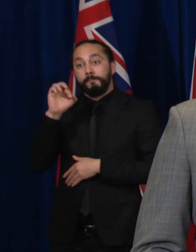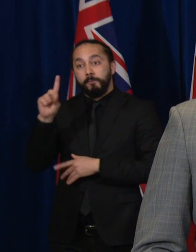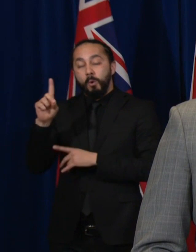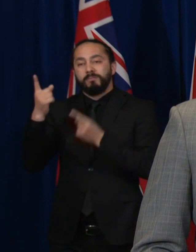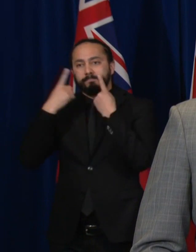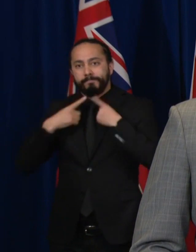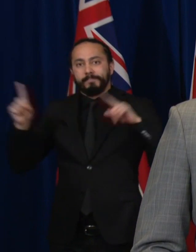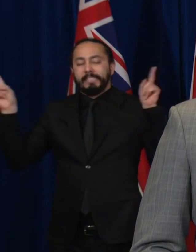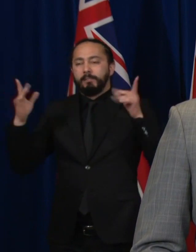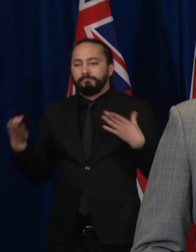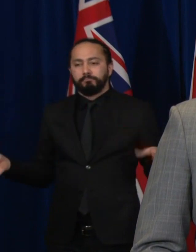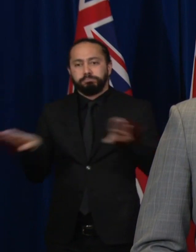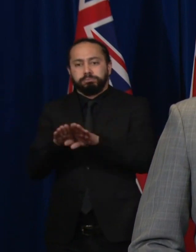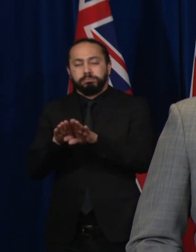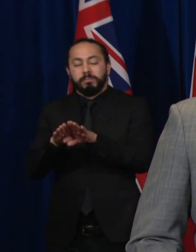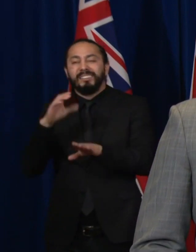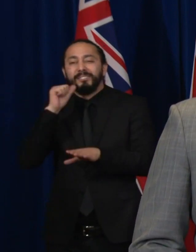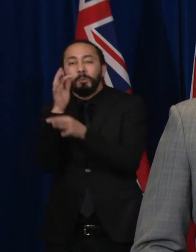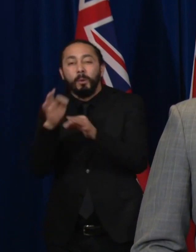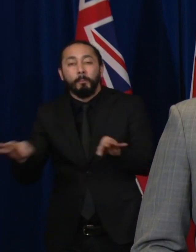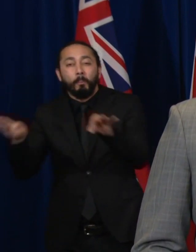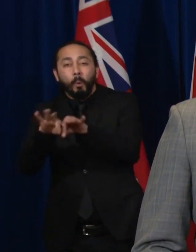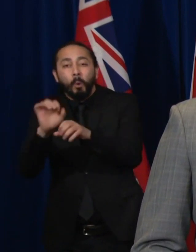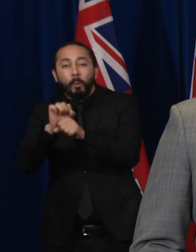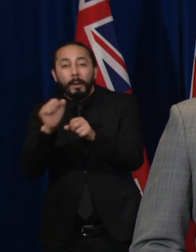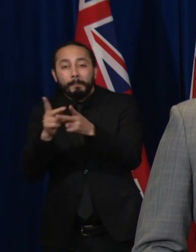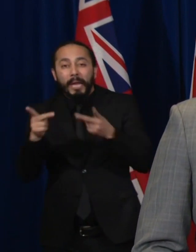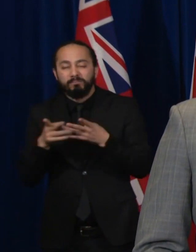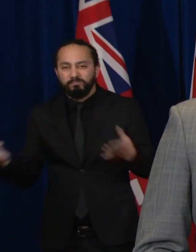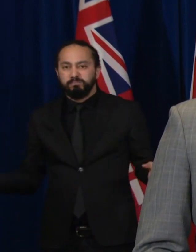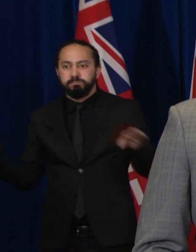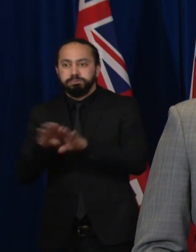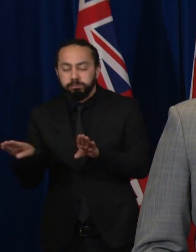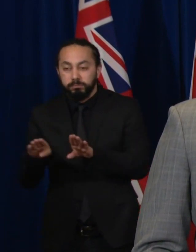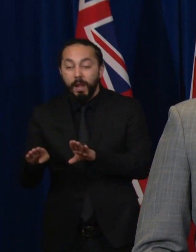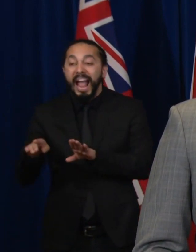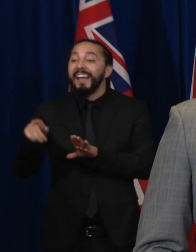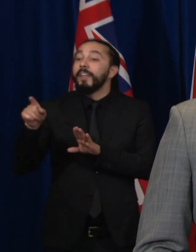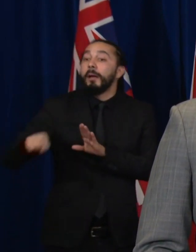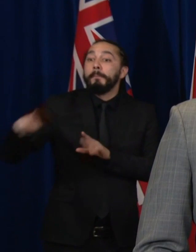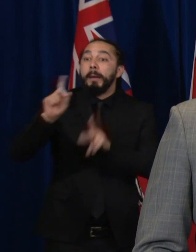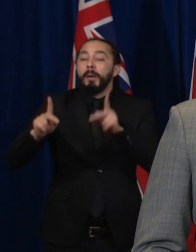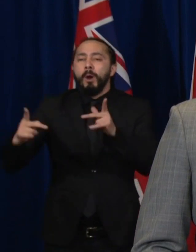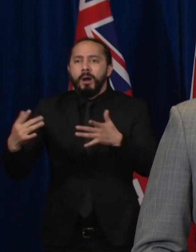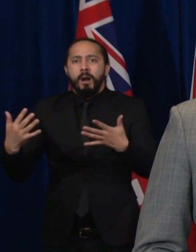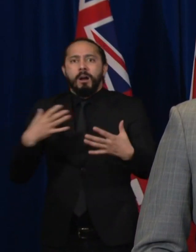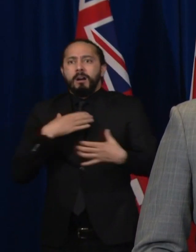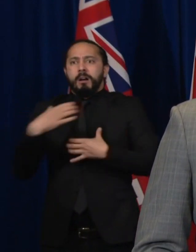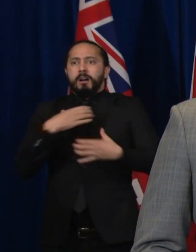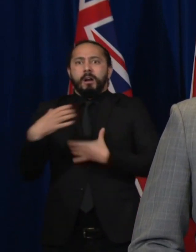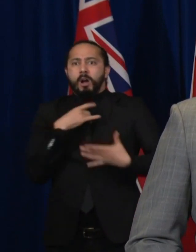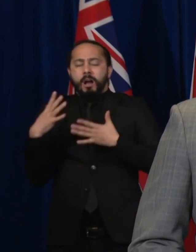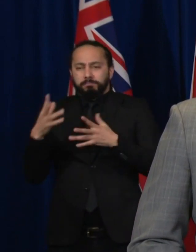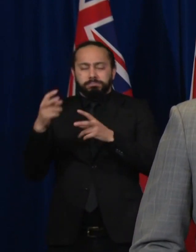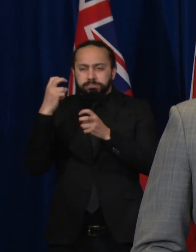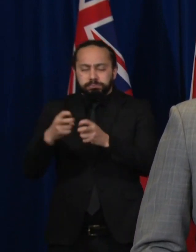announced the mandatory closure of we can not consecrate -- we can not hallow, this ground-- all non-essential workplaces and we hear how difficult it is for you. The brave men, living and dead, who struggled here,